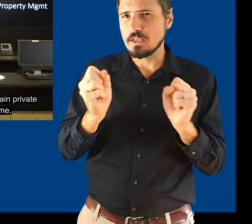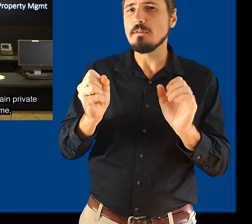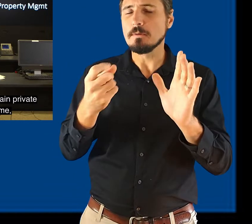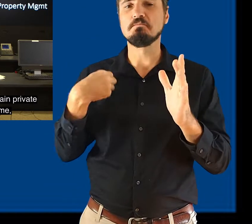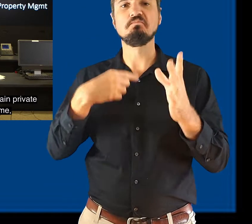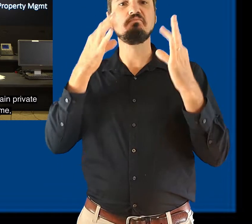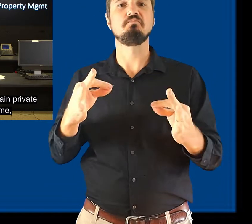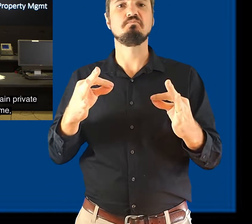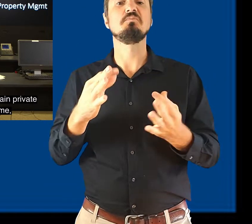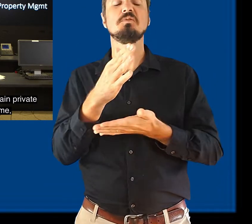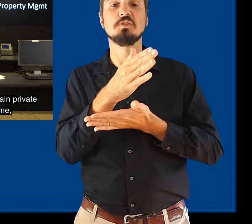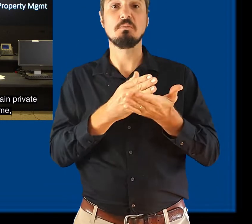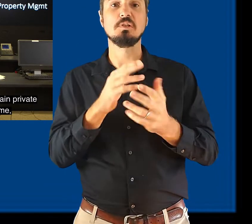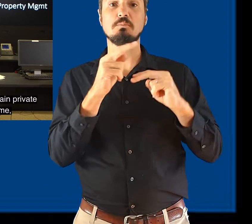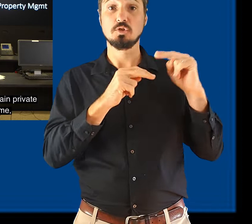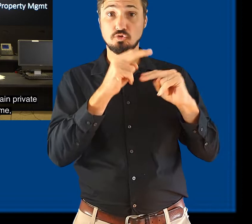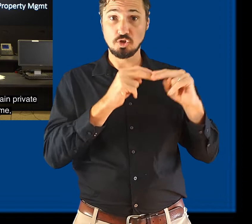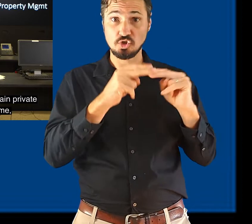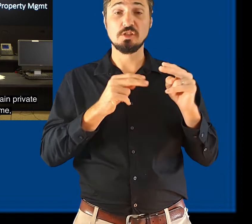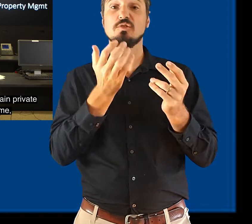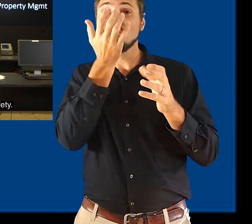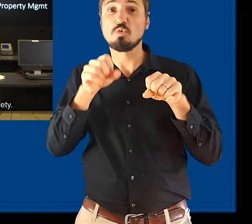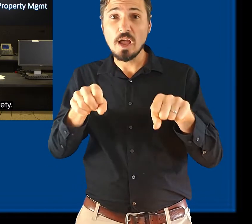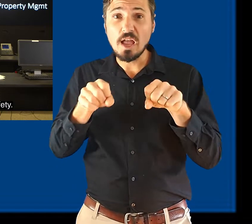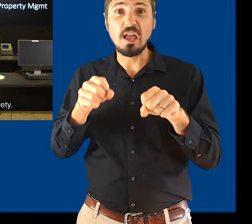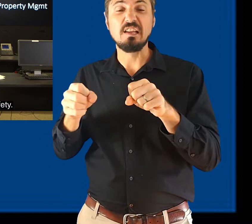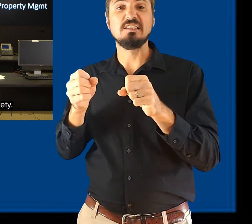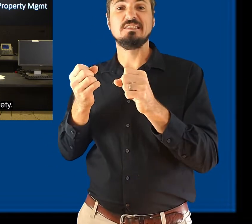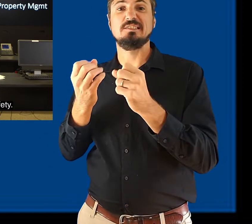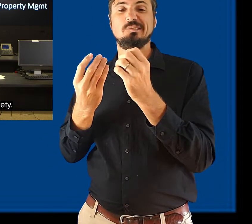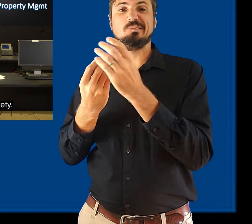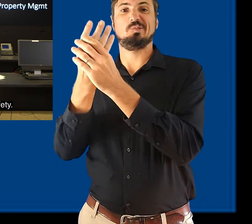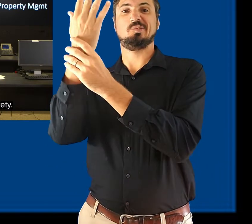provided work complies with certain restrictions to ensure community safety.